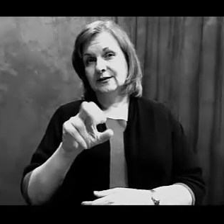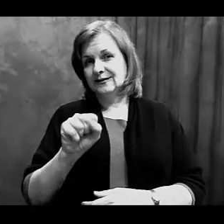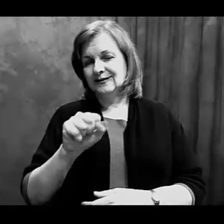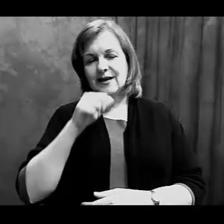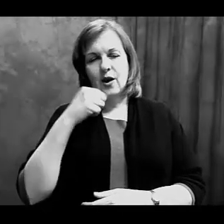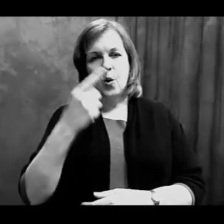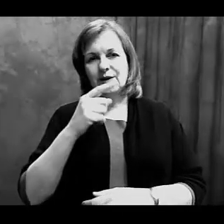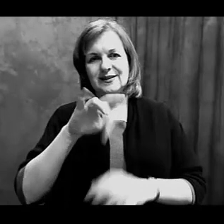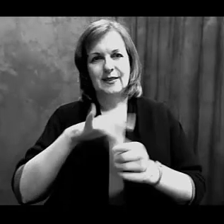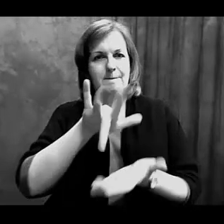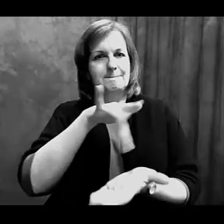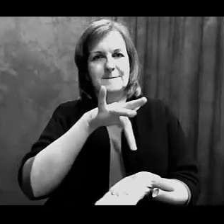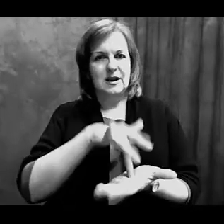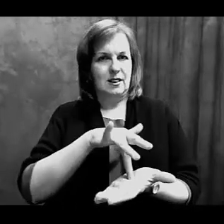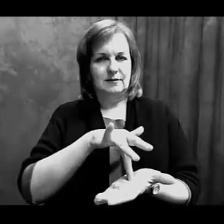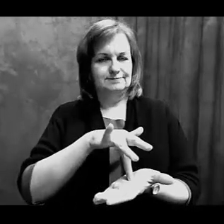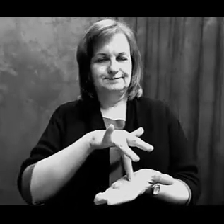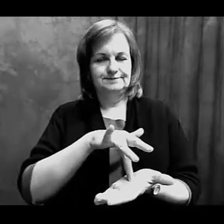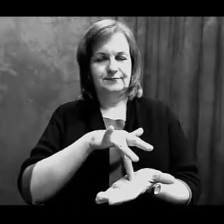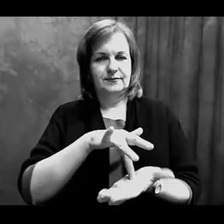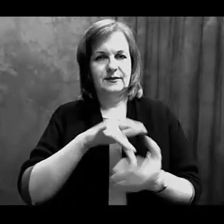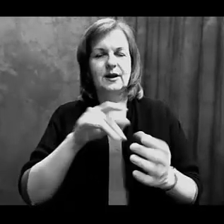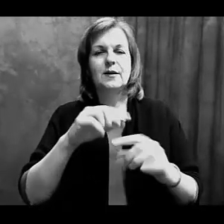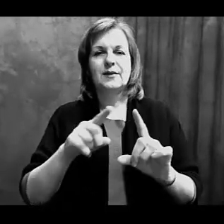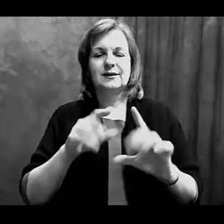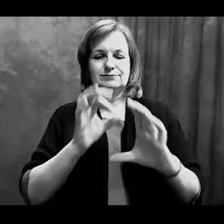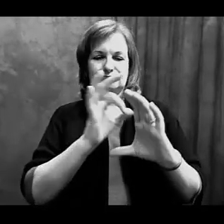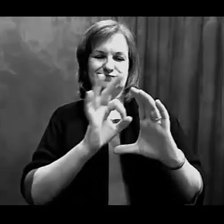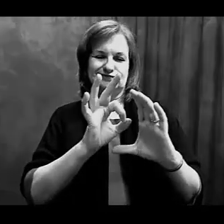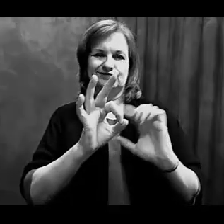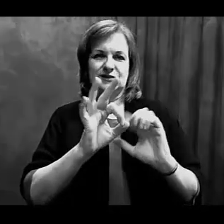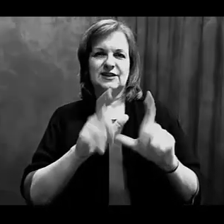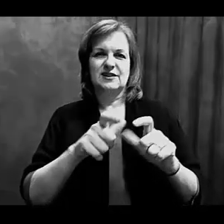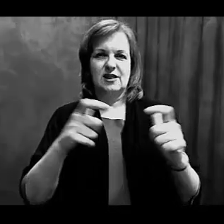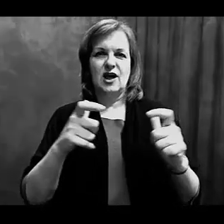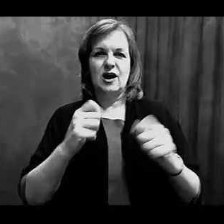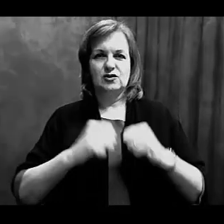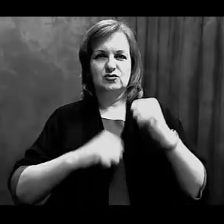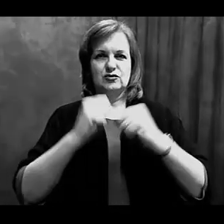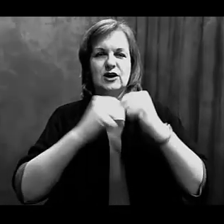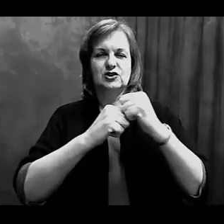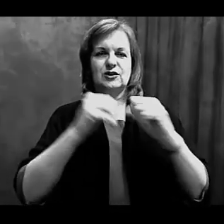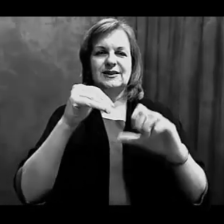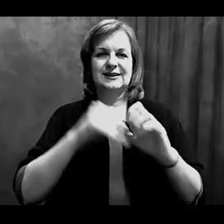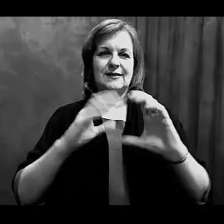is not always in the middle [the cell is a fluid environment!] but it is this large structure